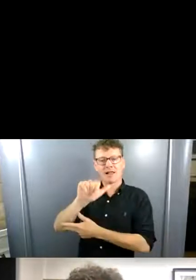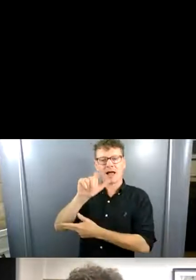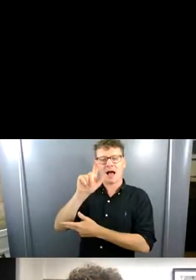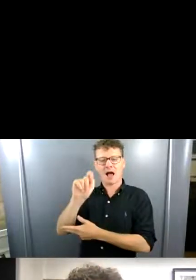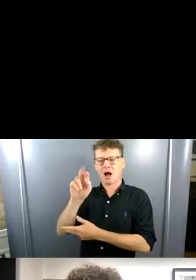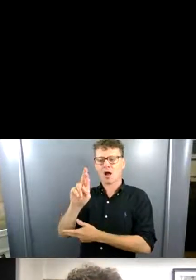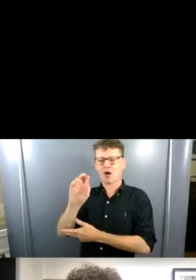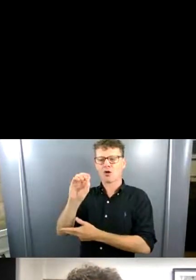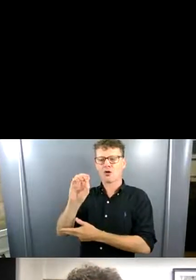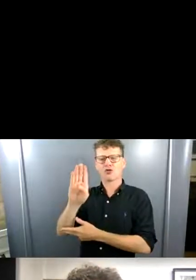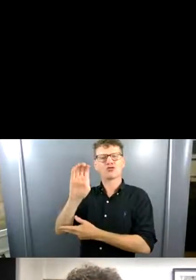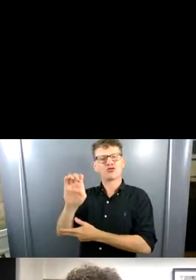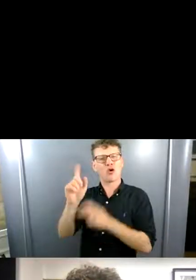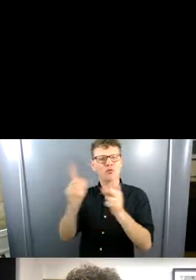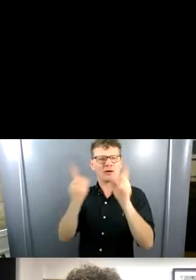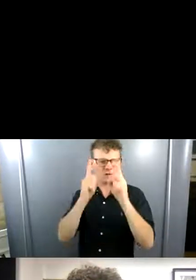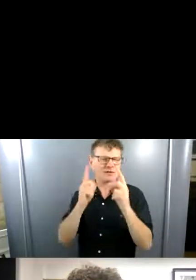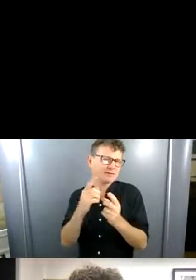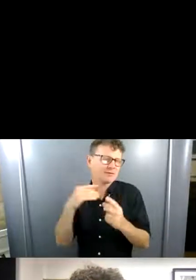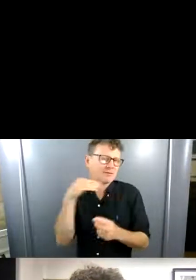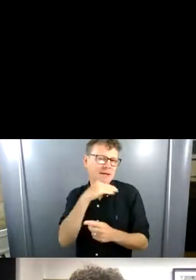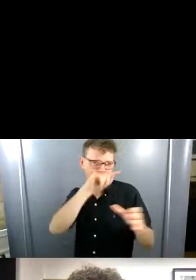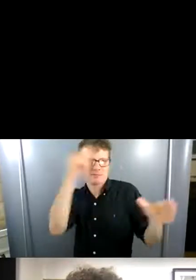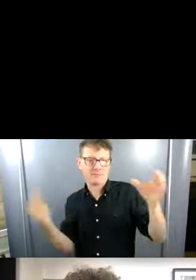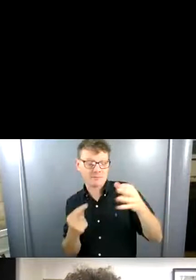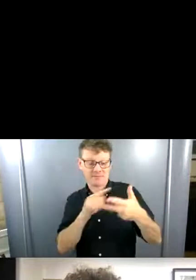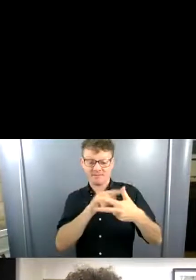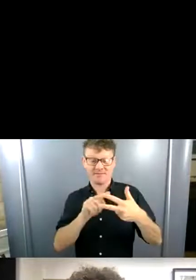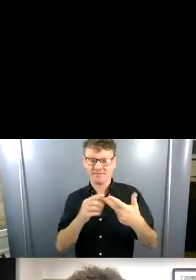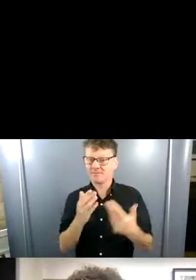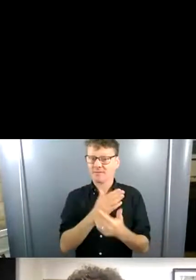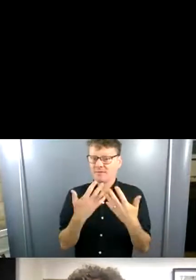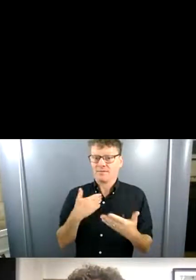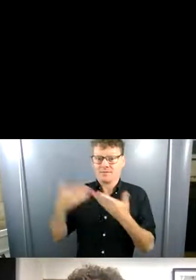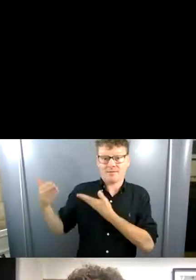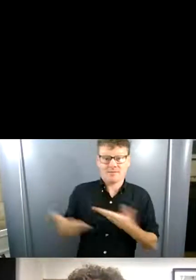warmly welcome Ruth and her talk entitled small scale multilingualism the view from Warruwi